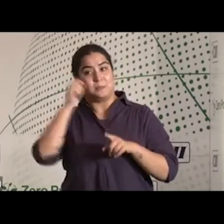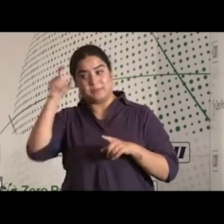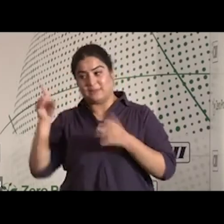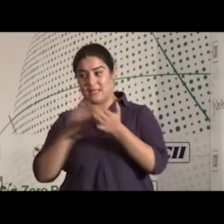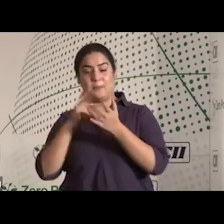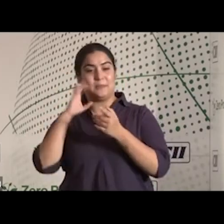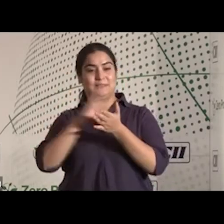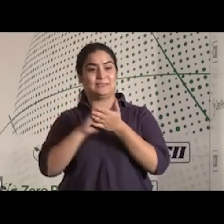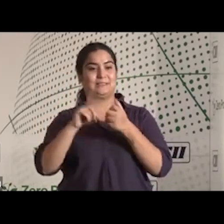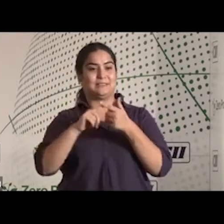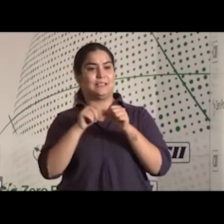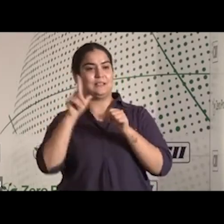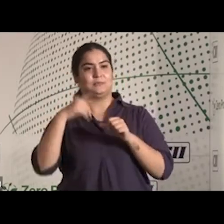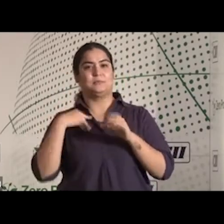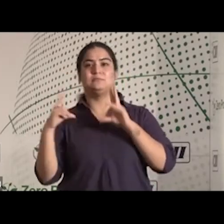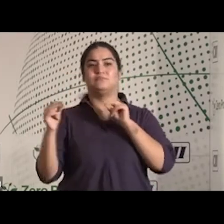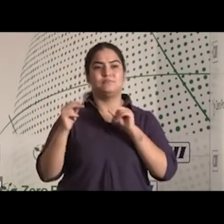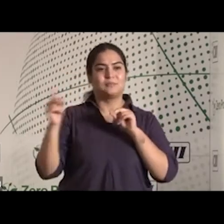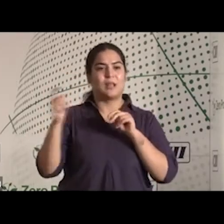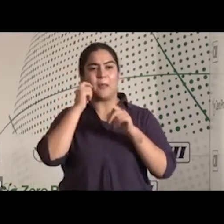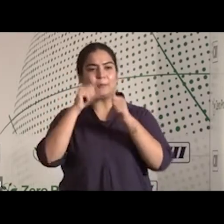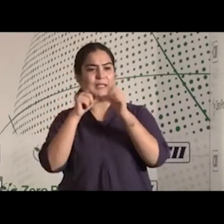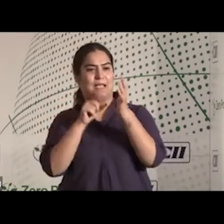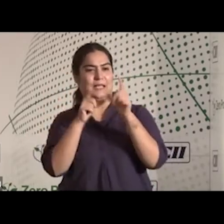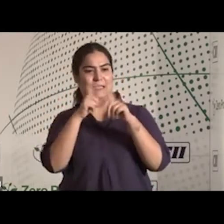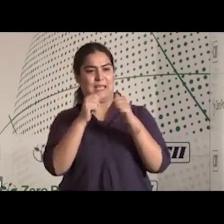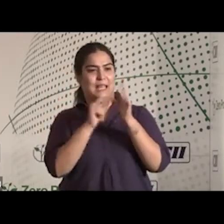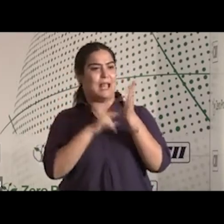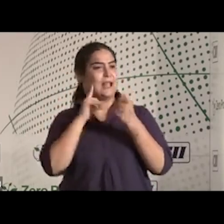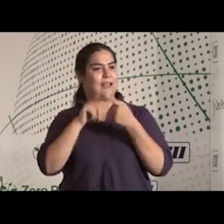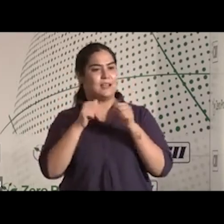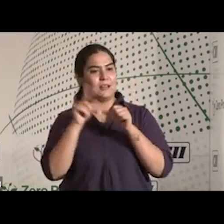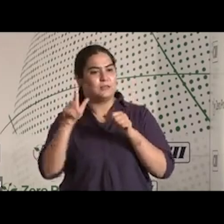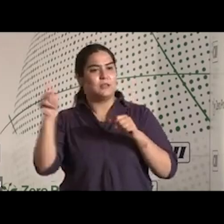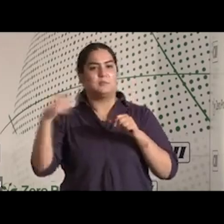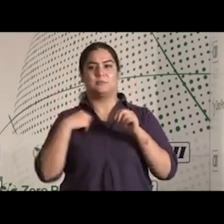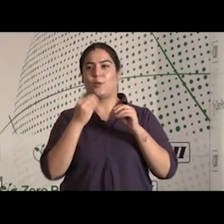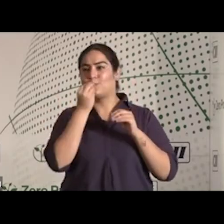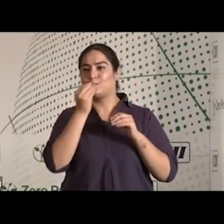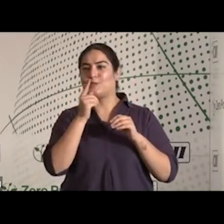I spoke with Microsoft. I'm Dionisio Hina I relationship with Daniel. So